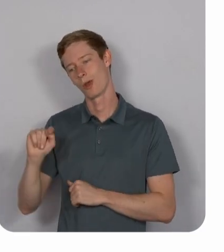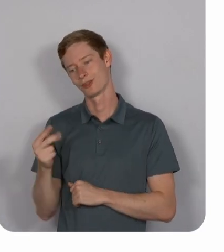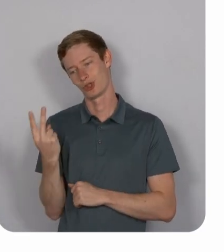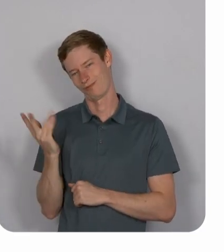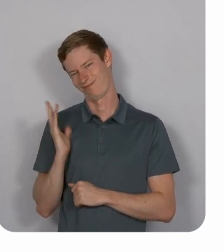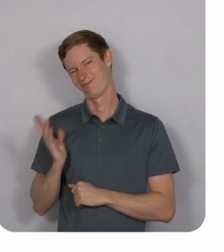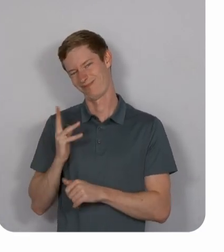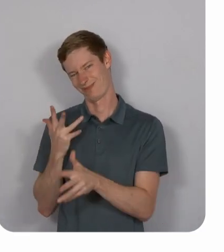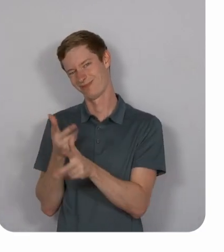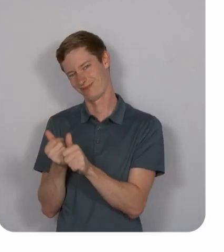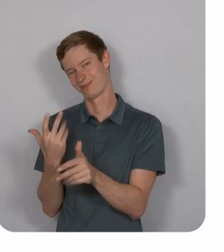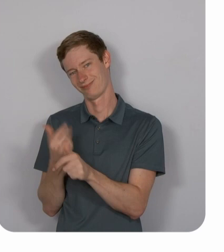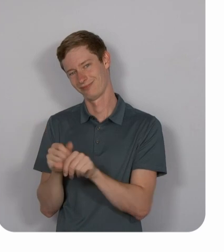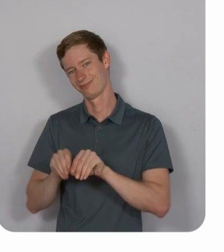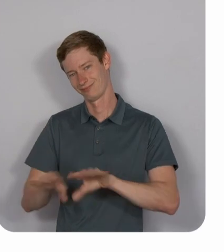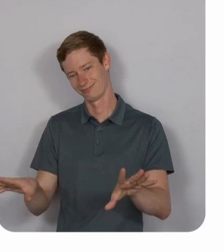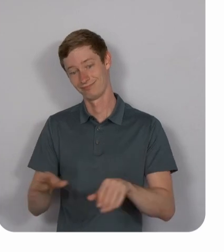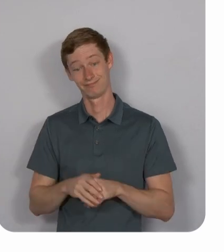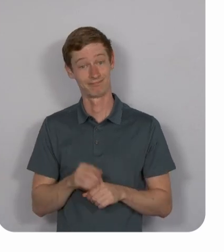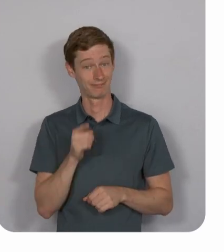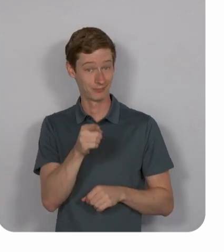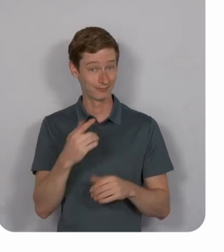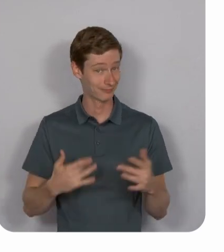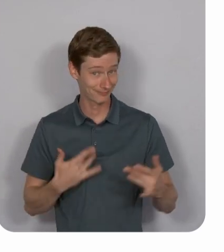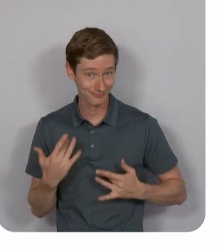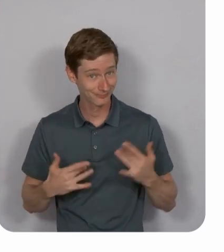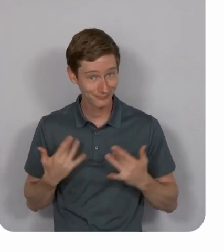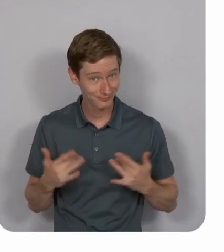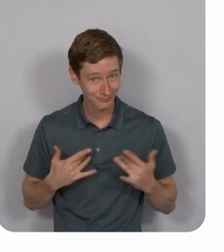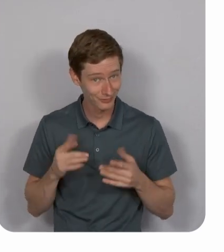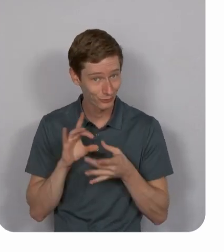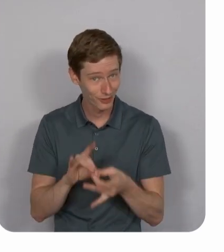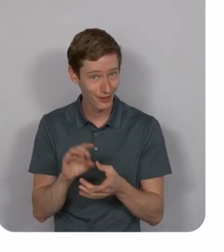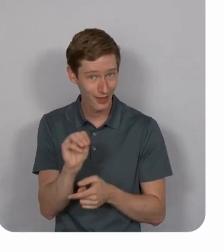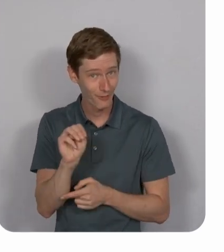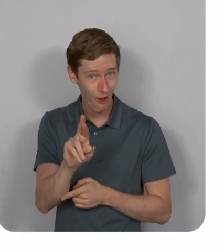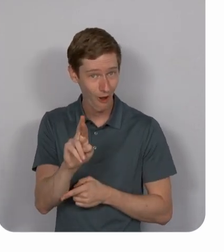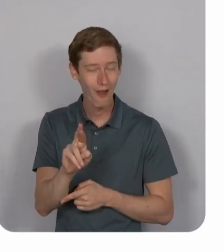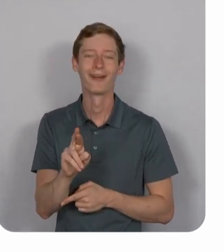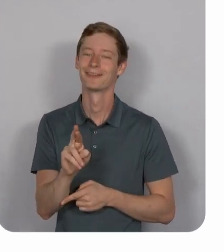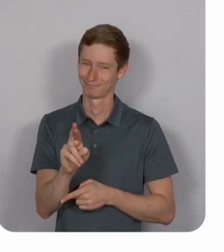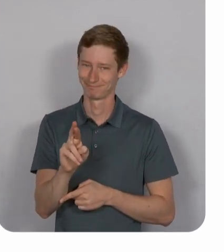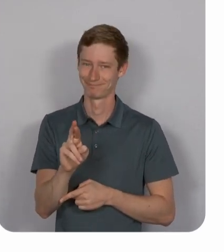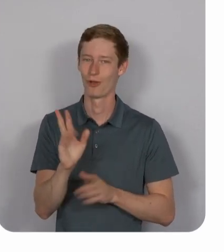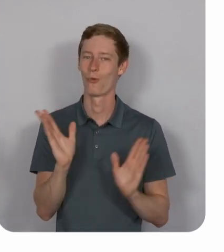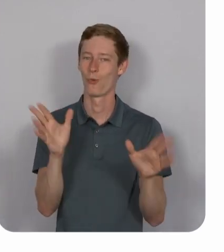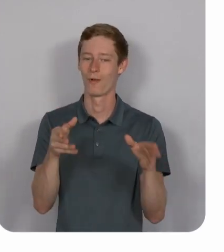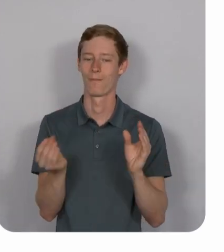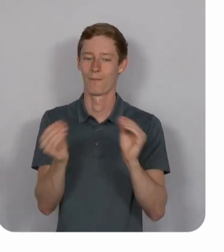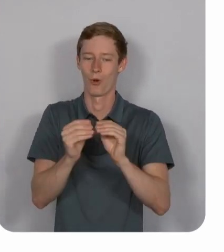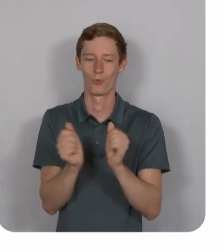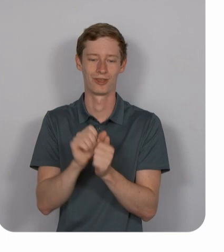If this taste of MR has got you excited, don’t worry. There’s more coming up in the next session with Jay Goluguri and Britta Hummel.